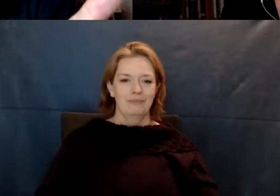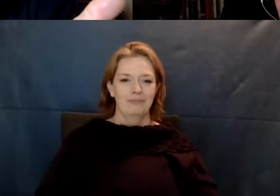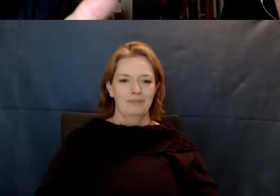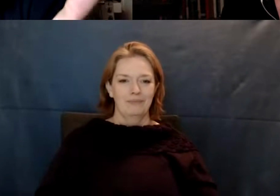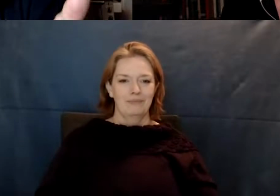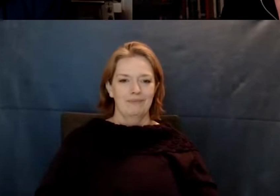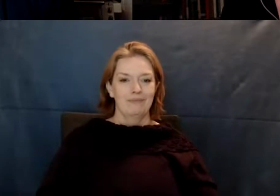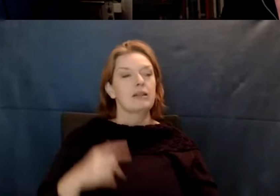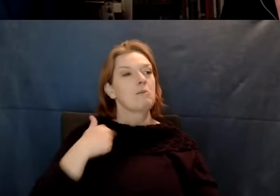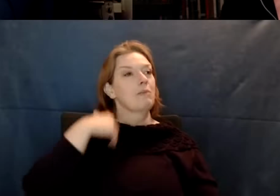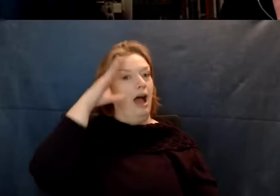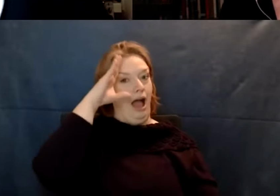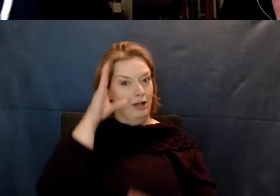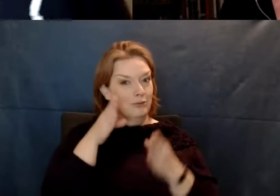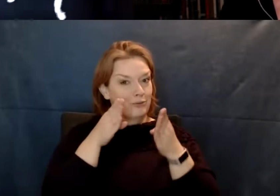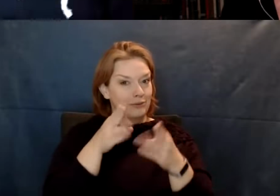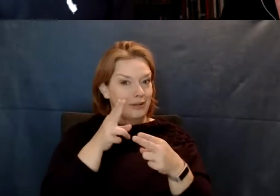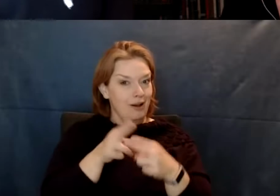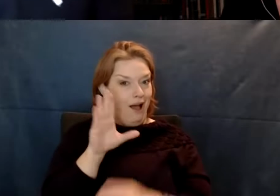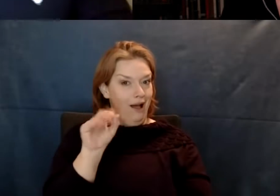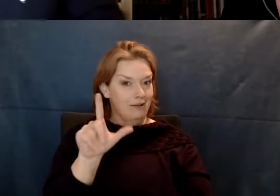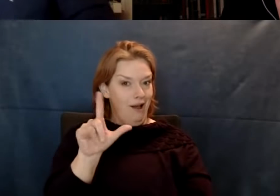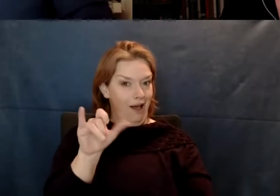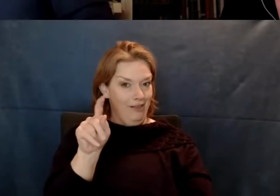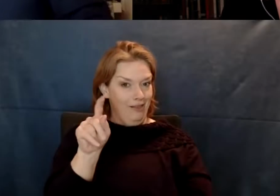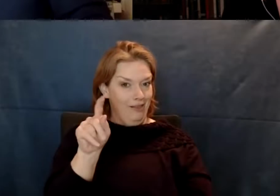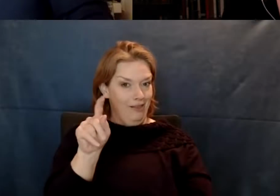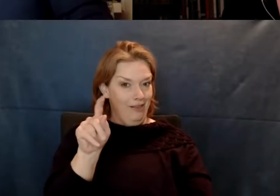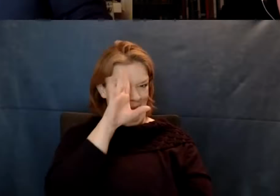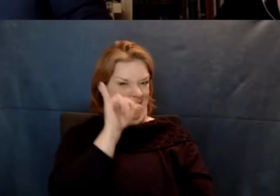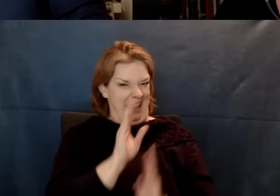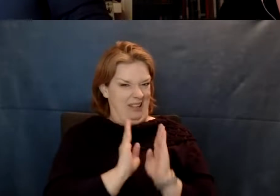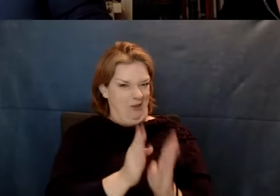But I know Collister well now.